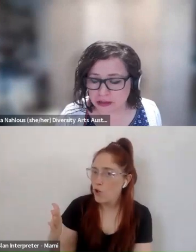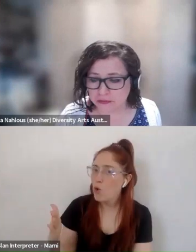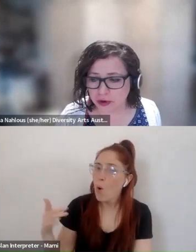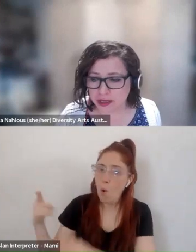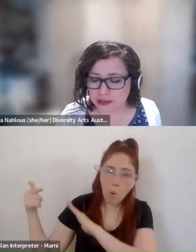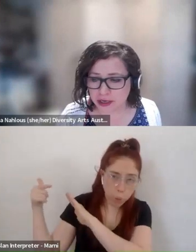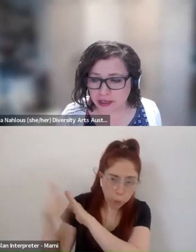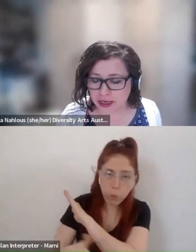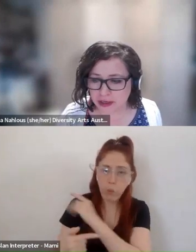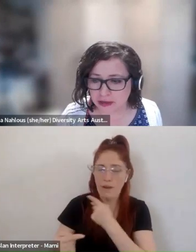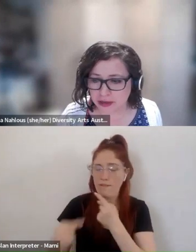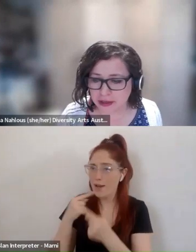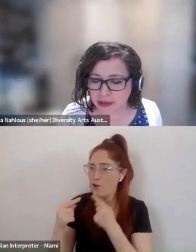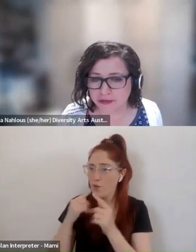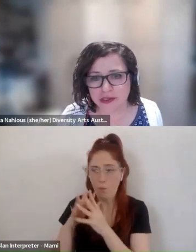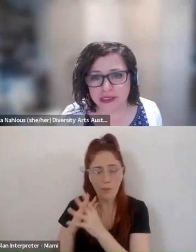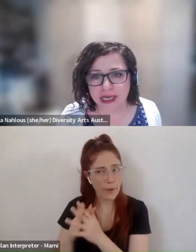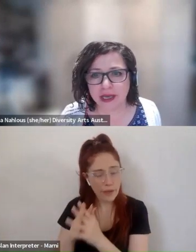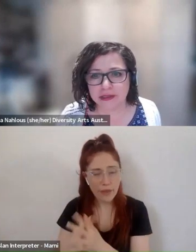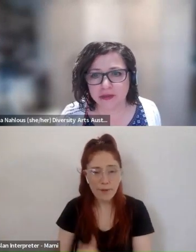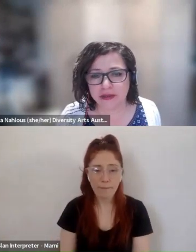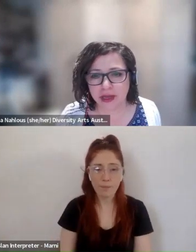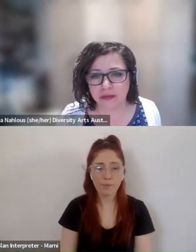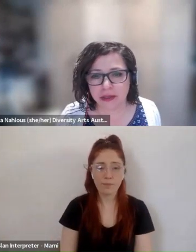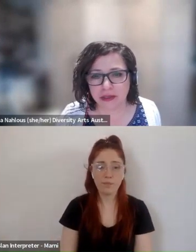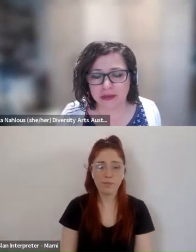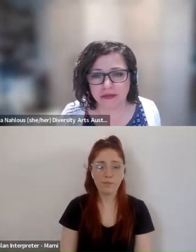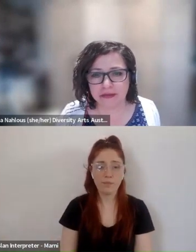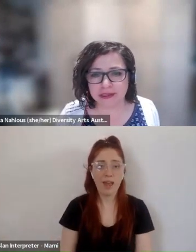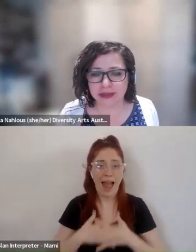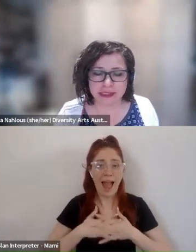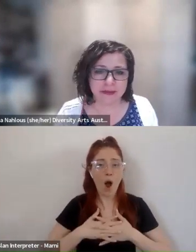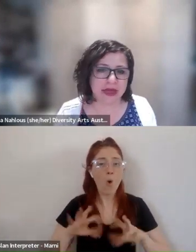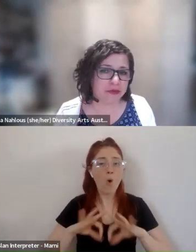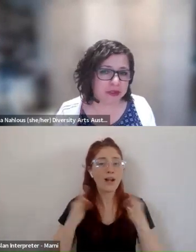for us, like, at diversity arts with some of that really